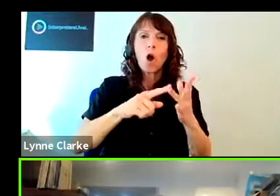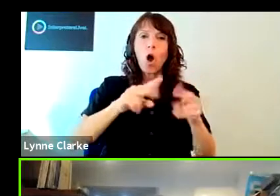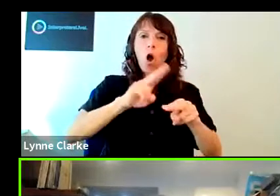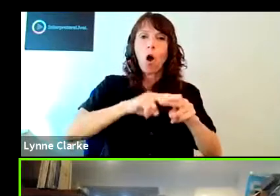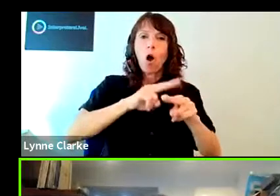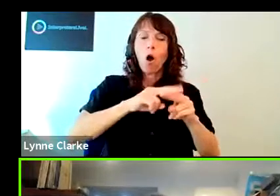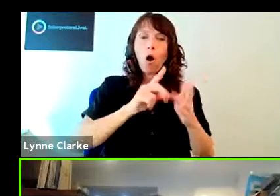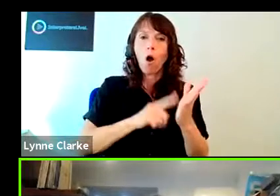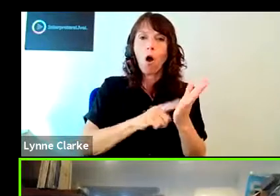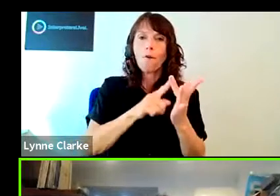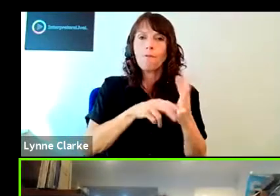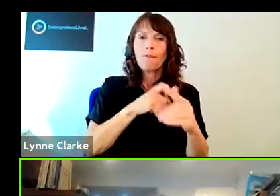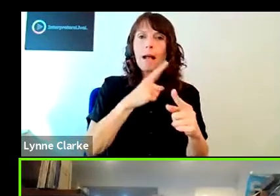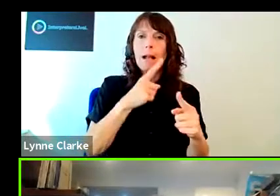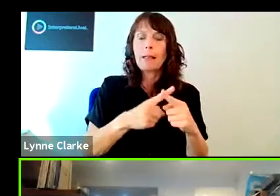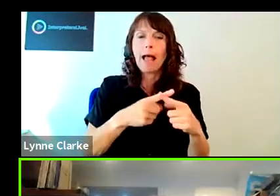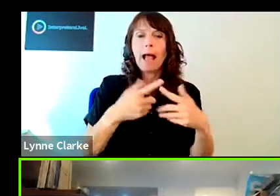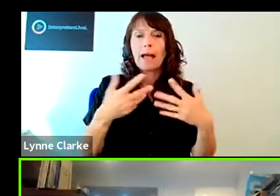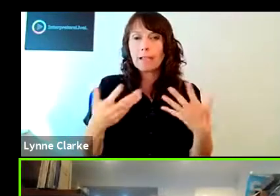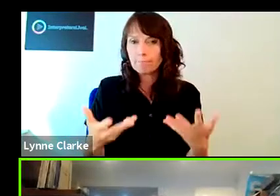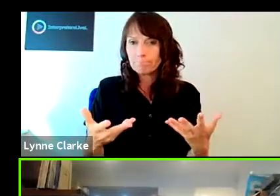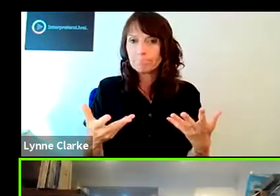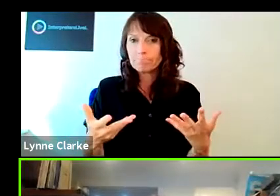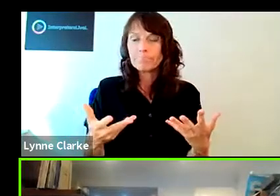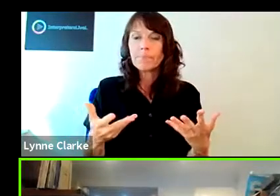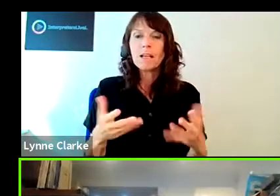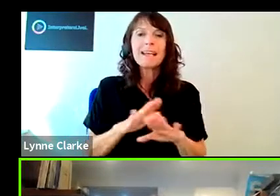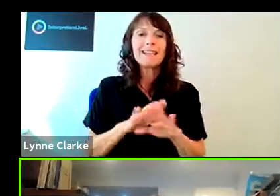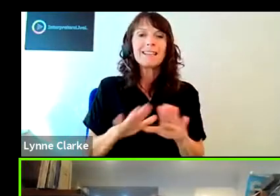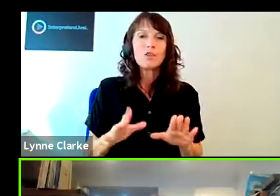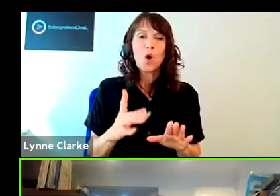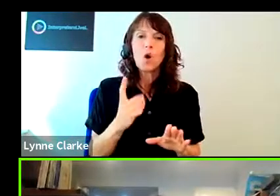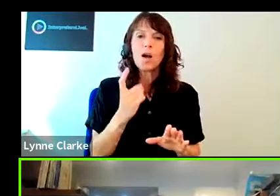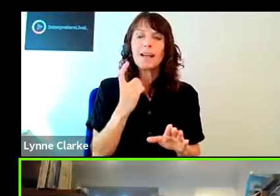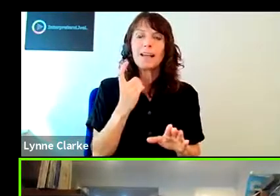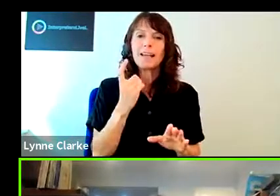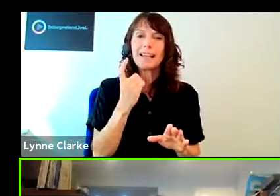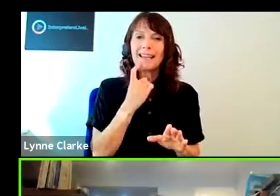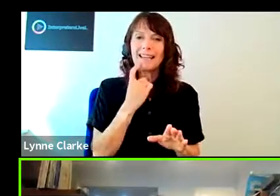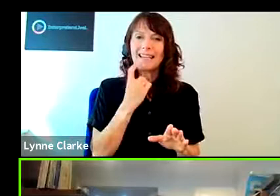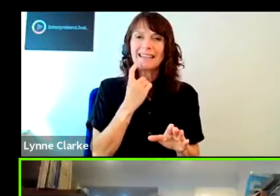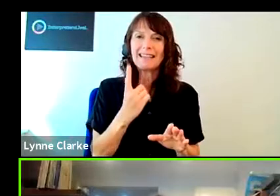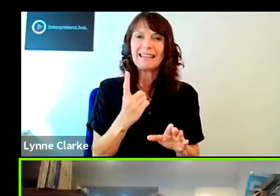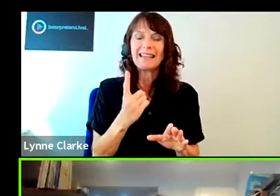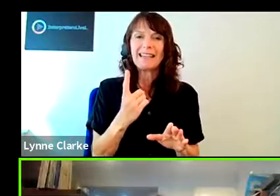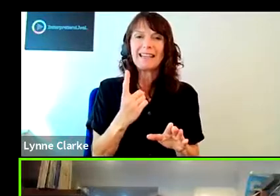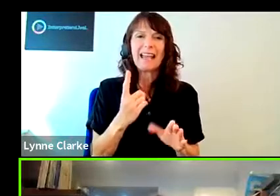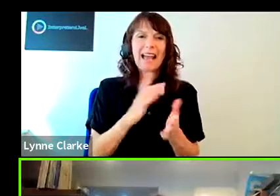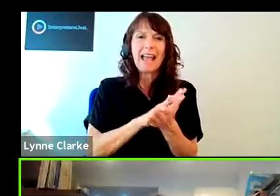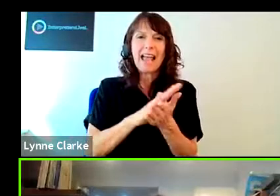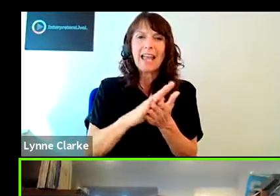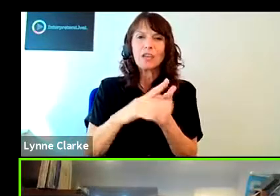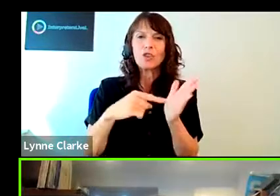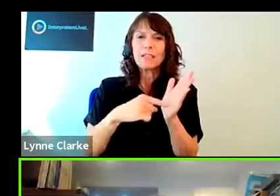do with a web version. It's not as easy as saying as just do everything as HTML.